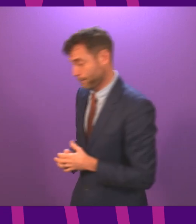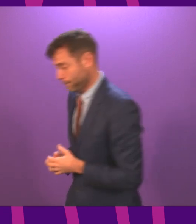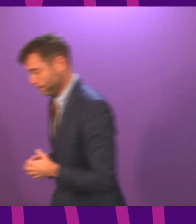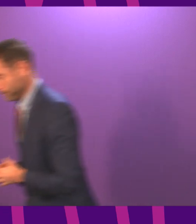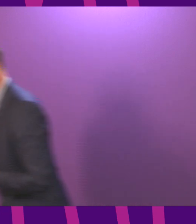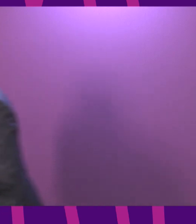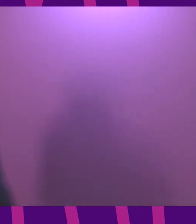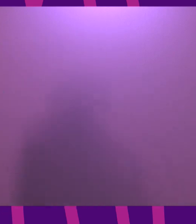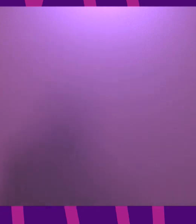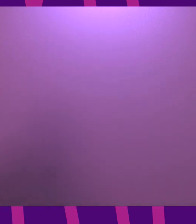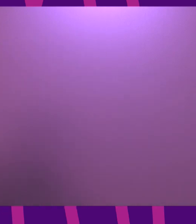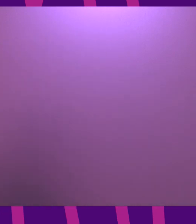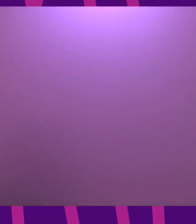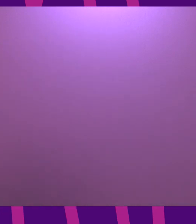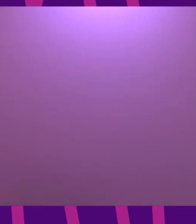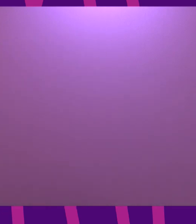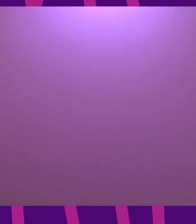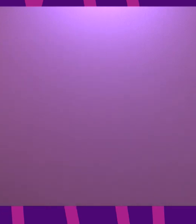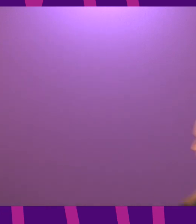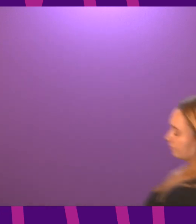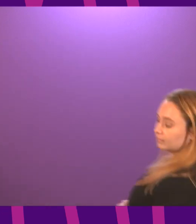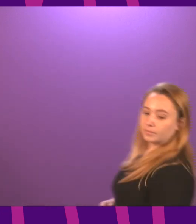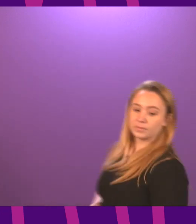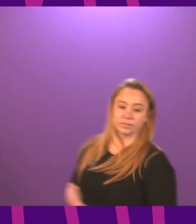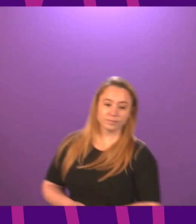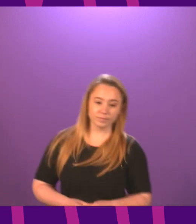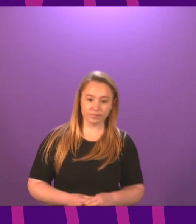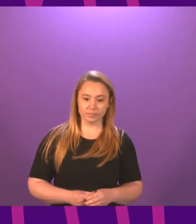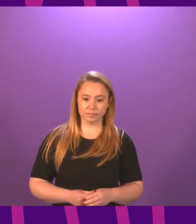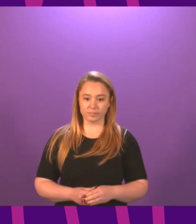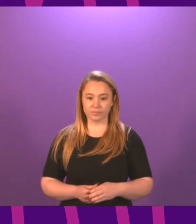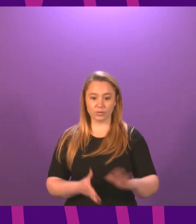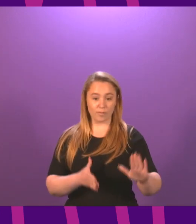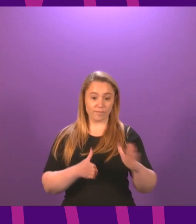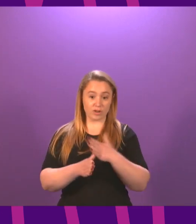The First Minister: First, on the £500 thank-you payment to NHS